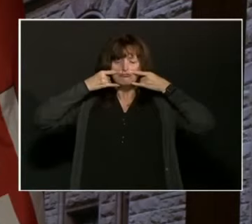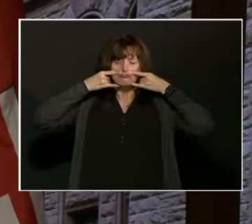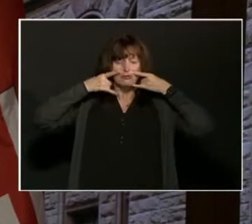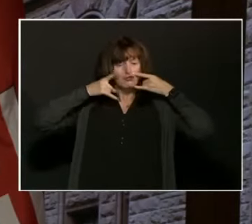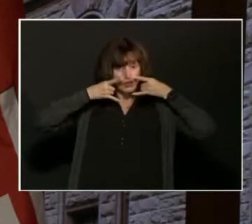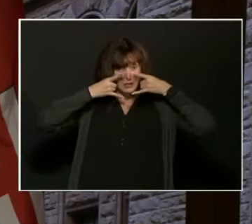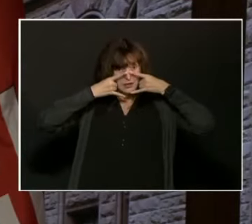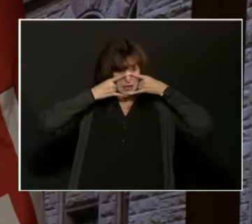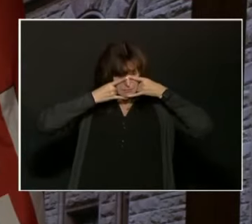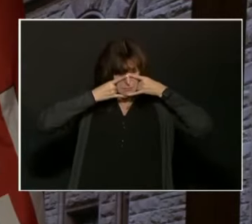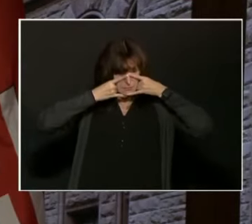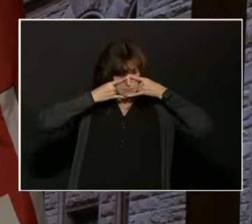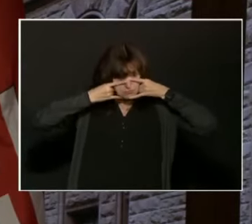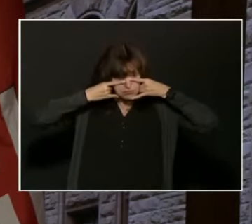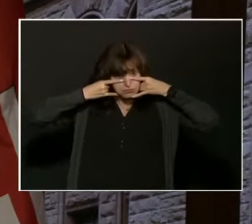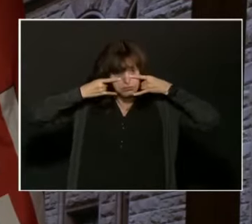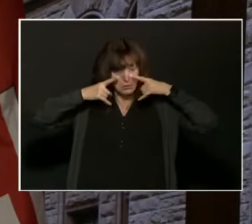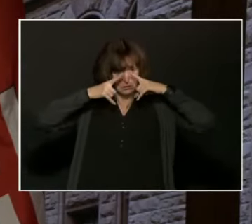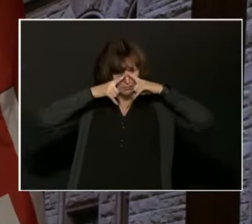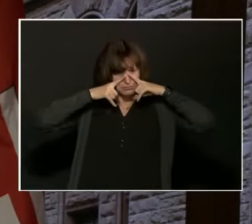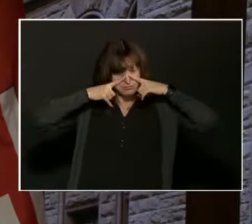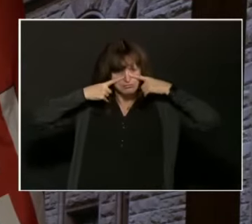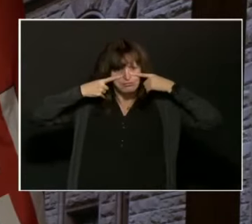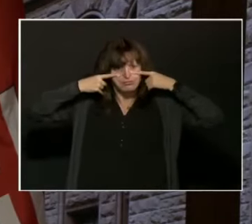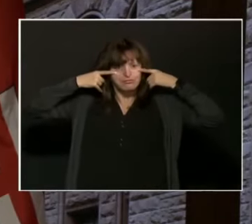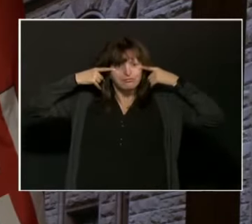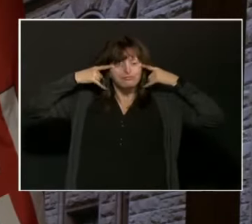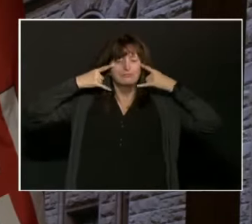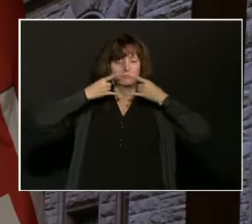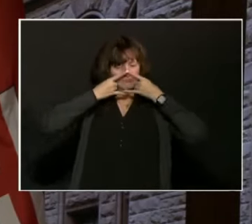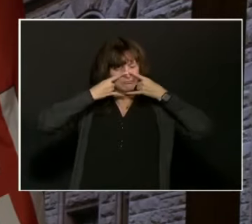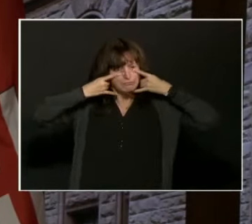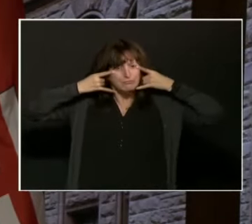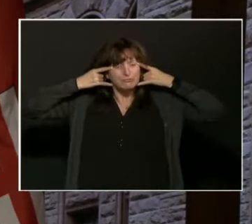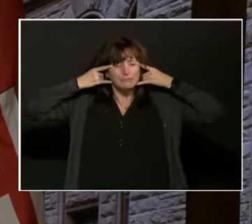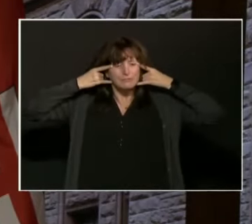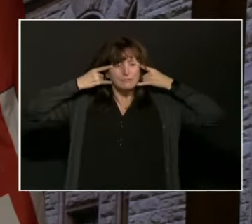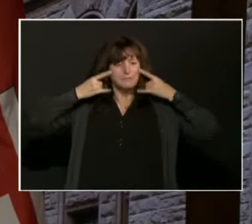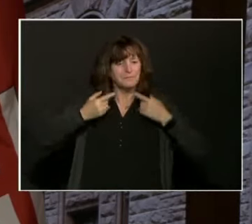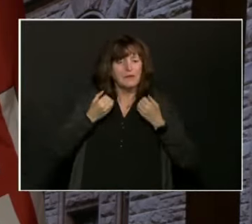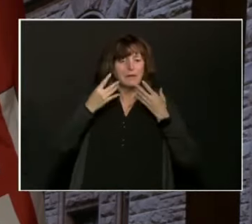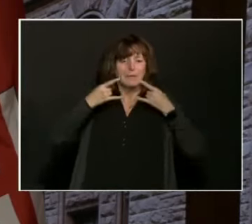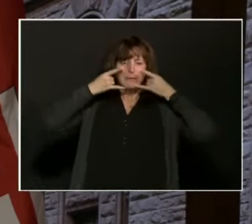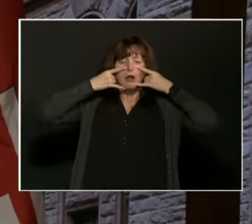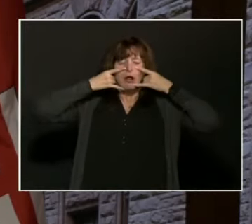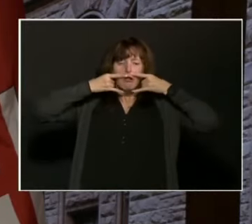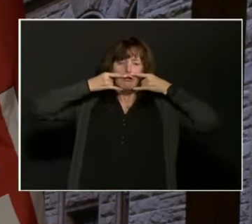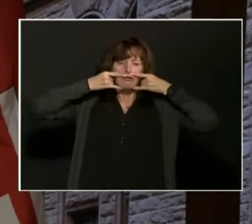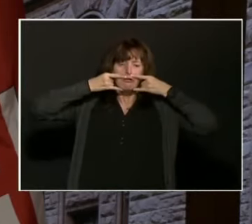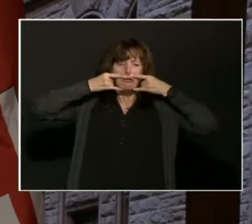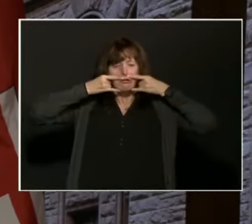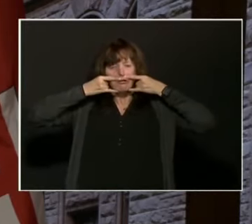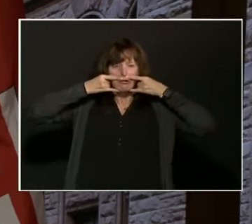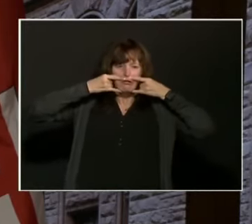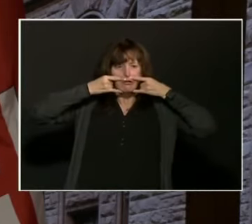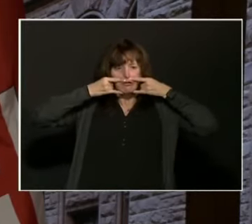DON'T WEAR THEIR MASK PROPERLY. THEY THINK WHILE I'M WEARING MY MASK I'M GOOD.